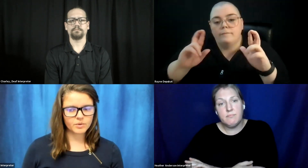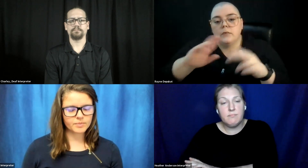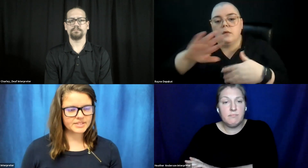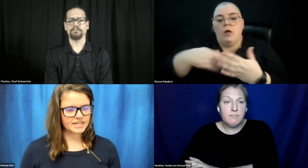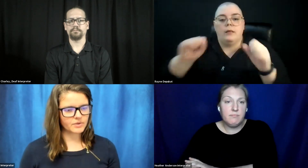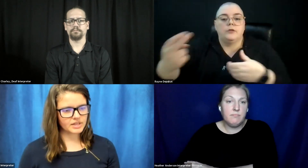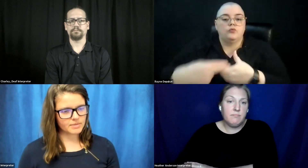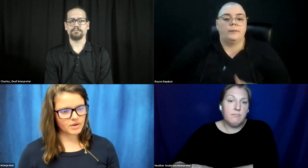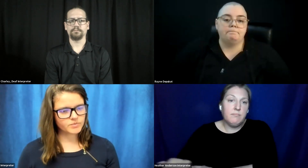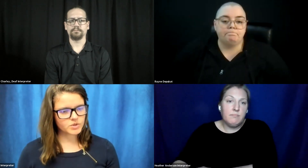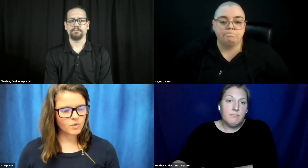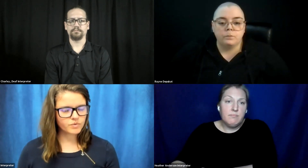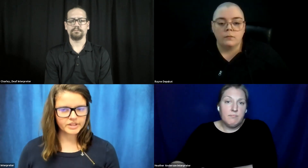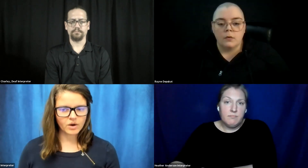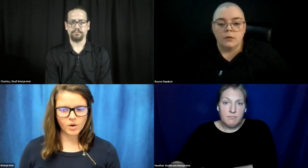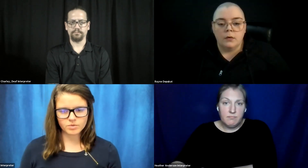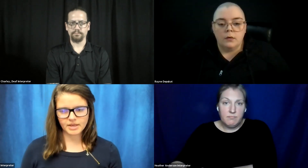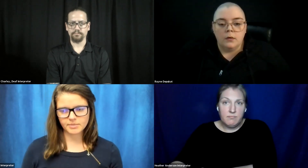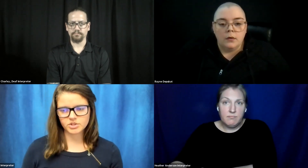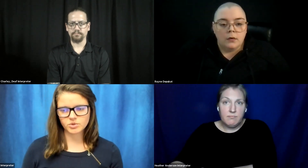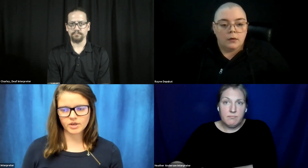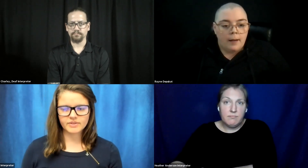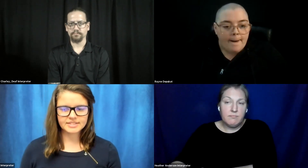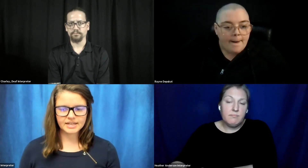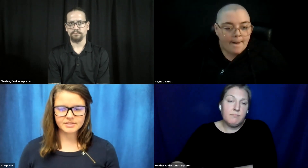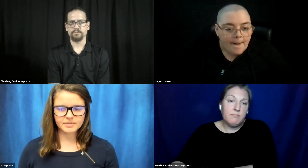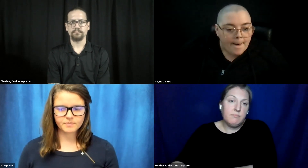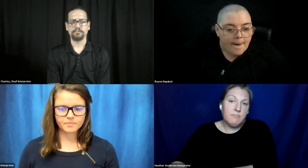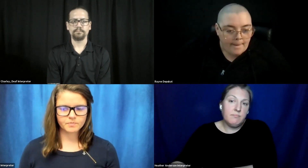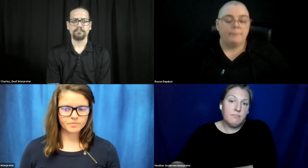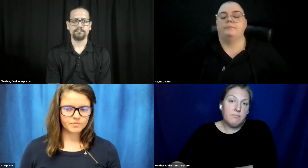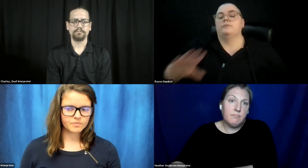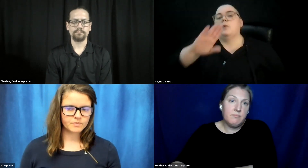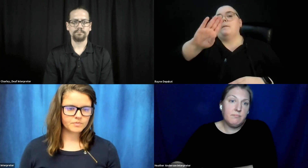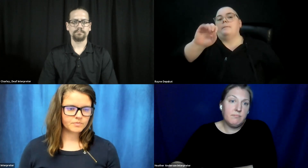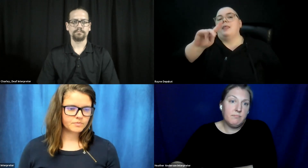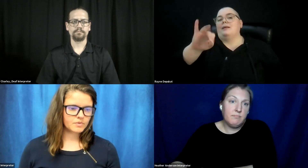will see with her when we send out the email, so hopefully all will be able to join on this date.